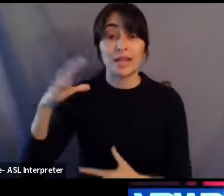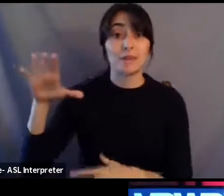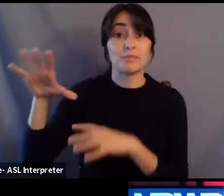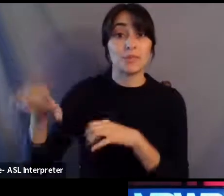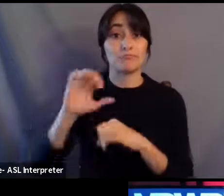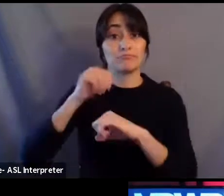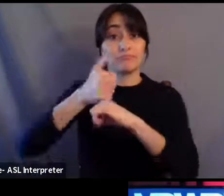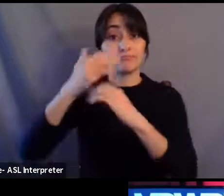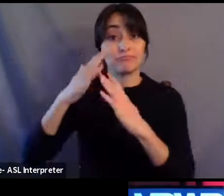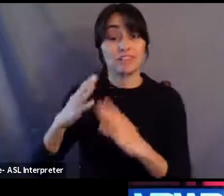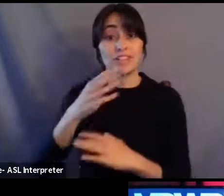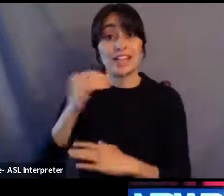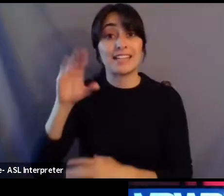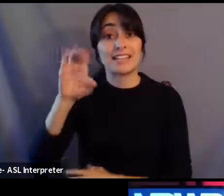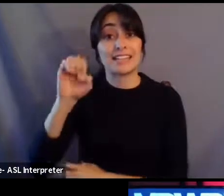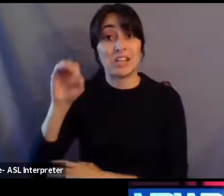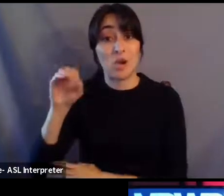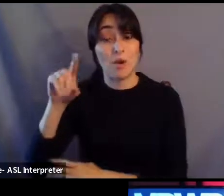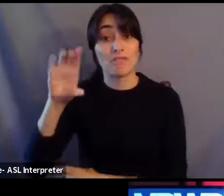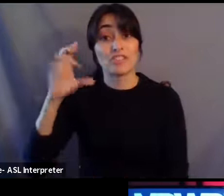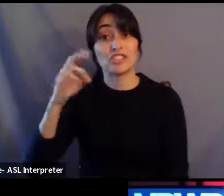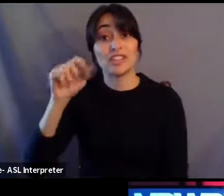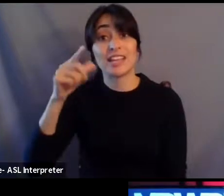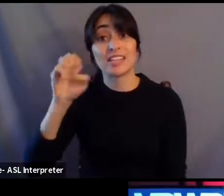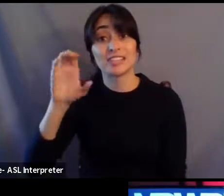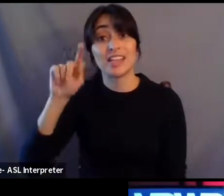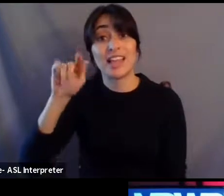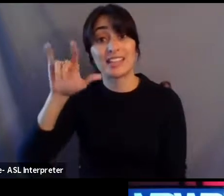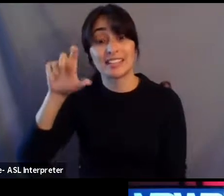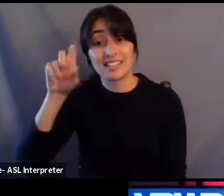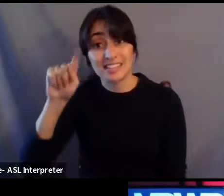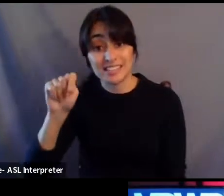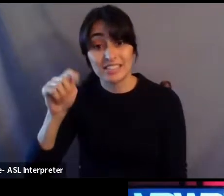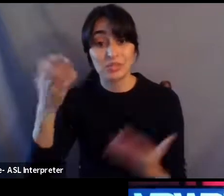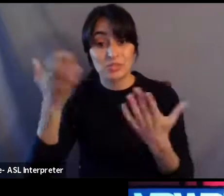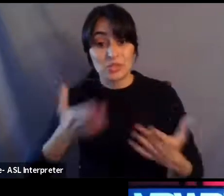and events. Leading With Empathy & Allyship is a place where we have deep, real conversations